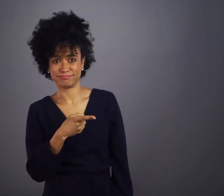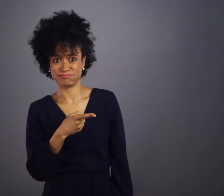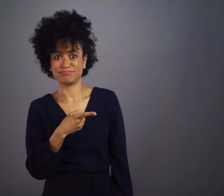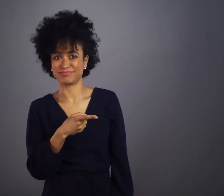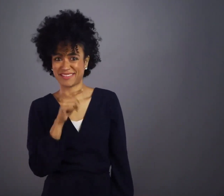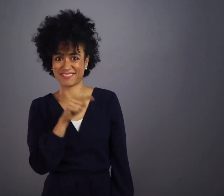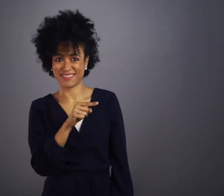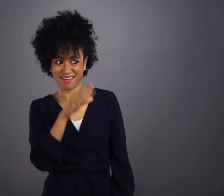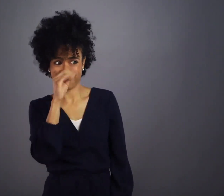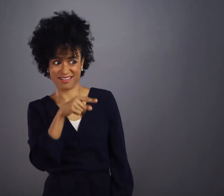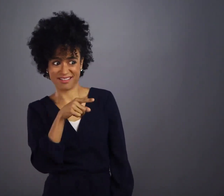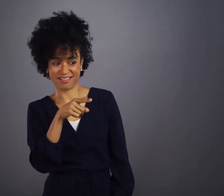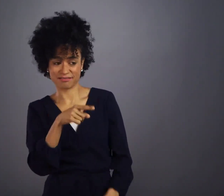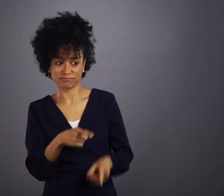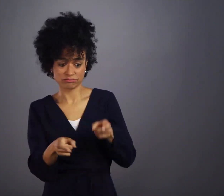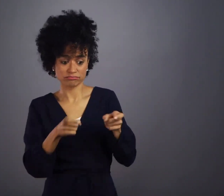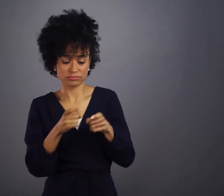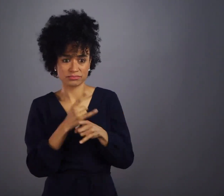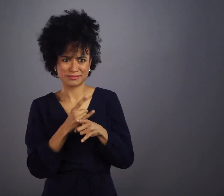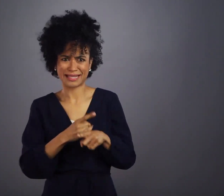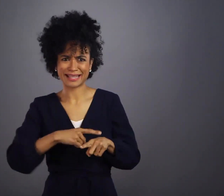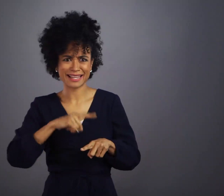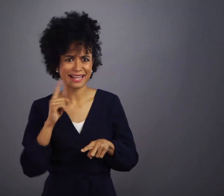"That fellow can't handle his liquor."